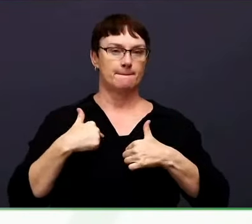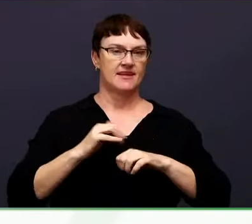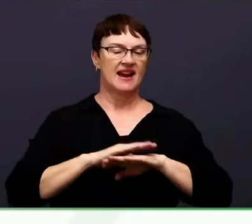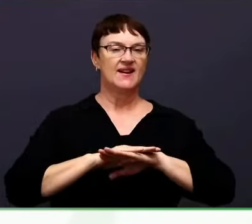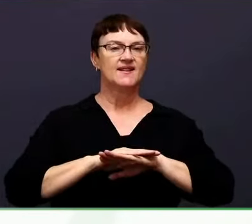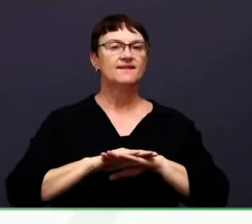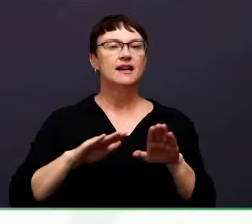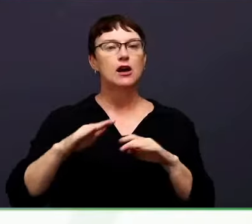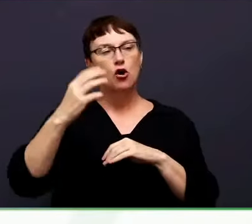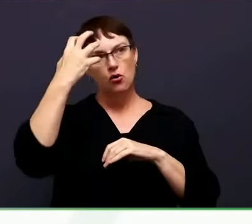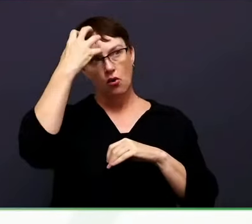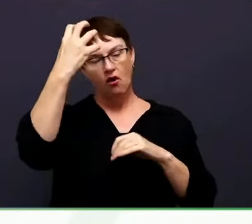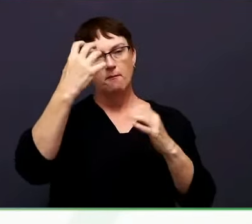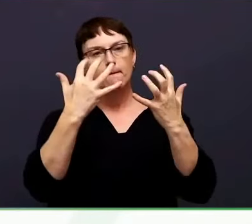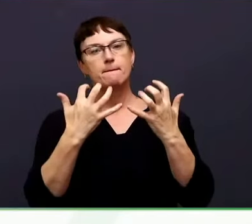commission on Down syndrome.